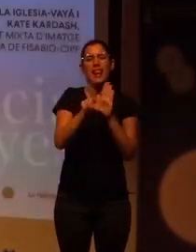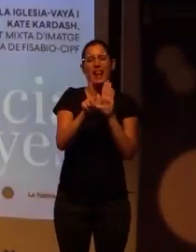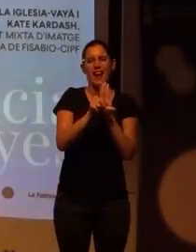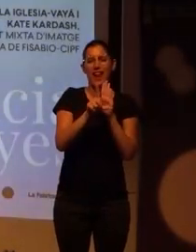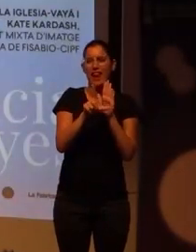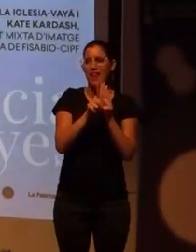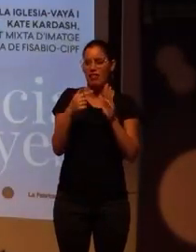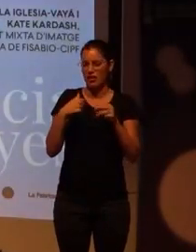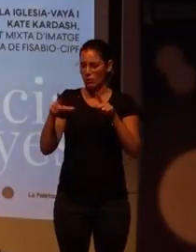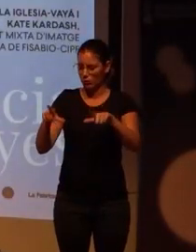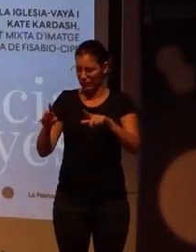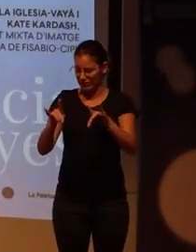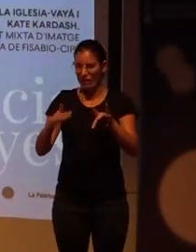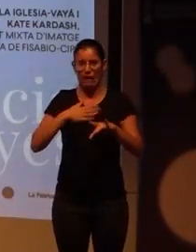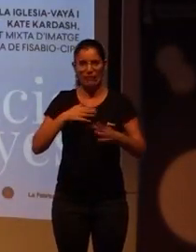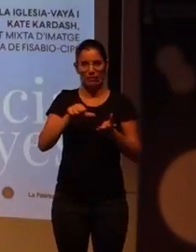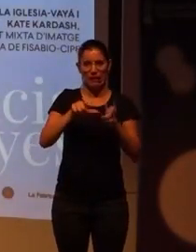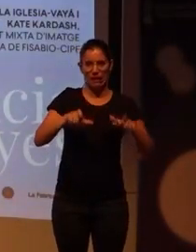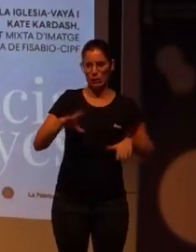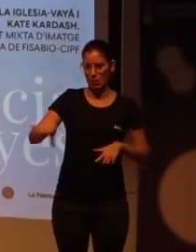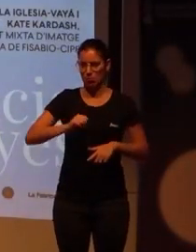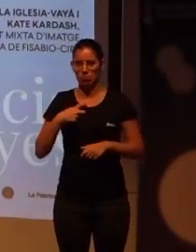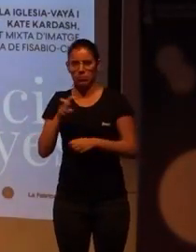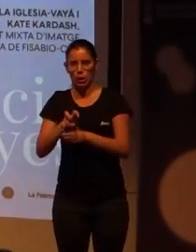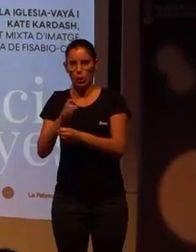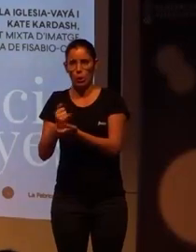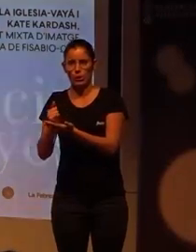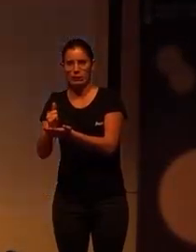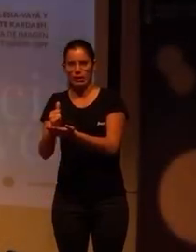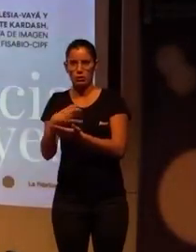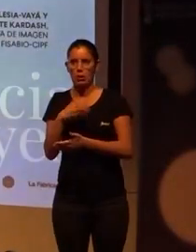a piece of land from the city and starting to cultivate it? Can I put artichokes in a roundabout?